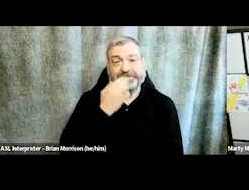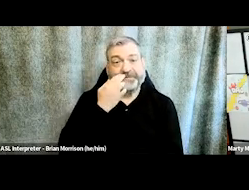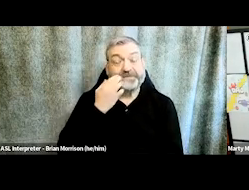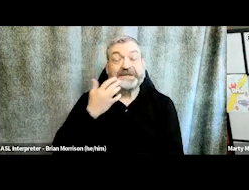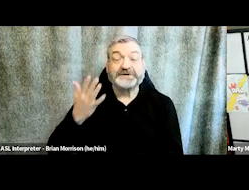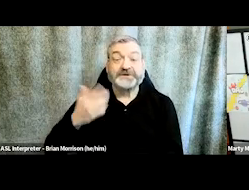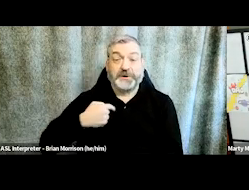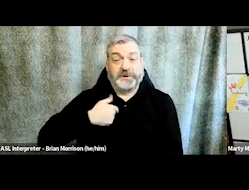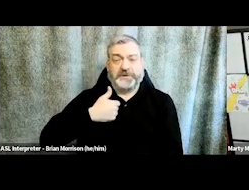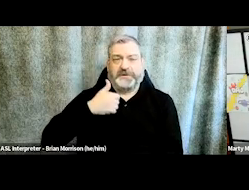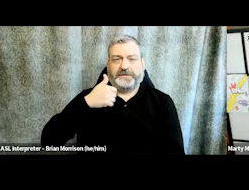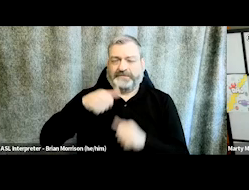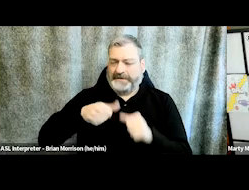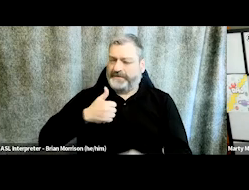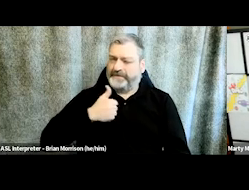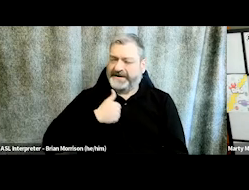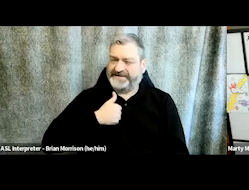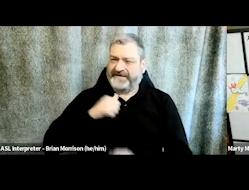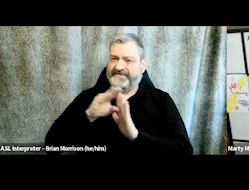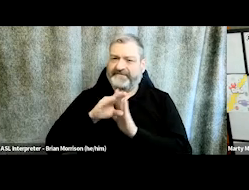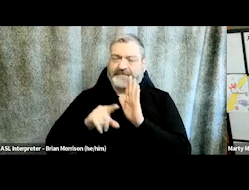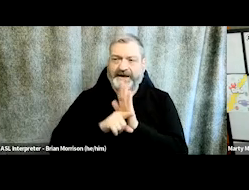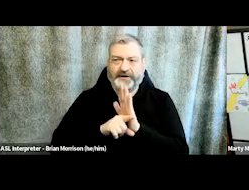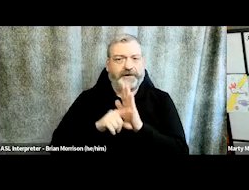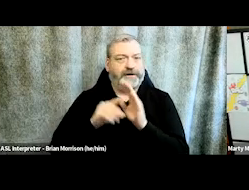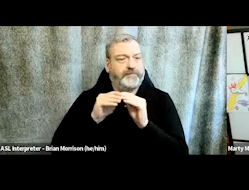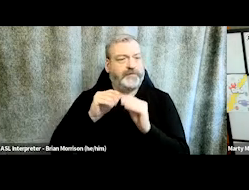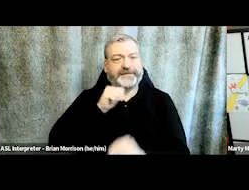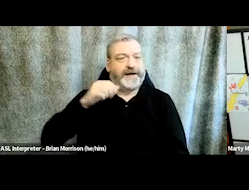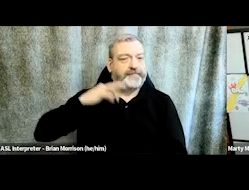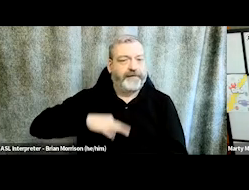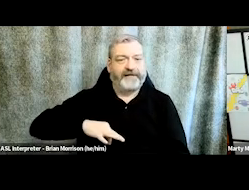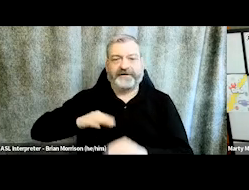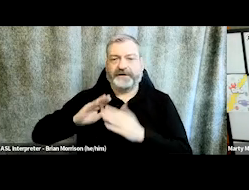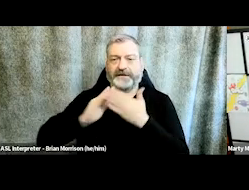background, I really want to focus this on discussing your priorities.